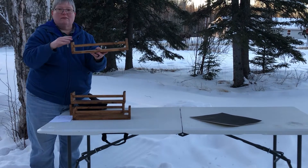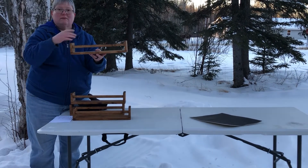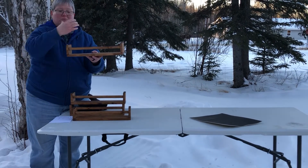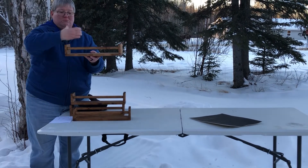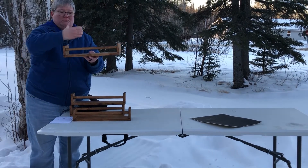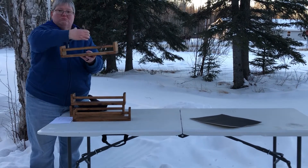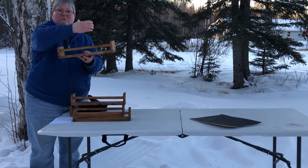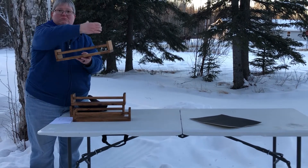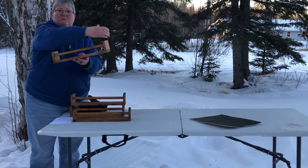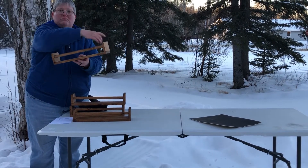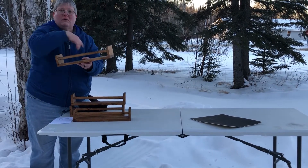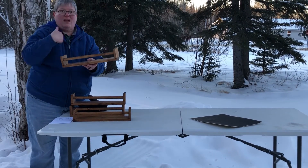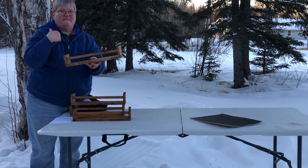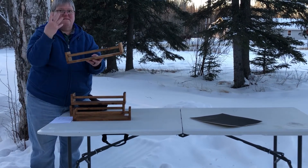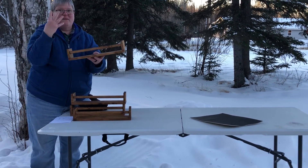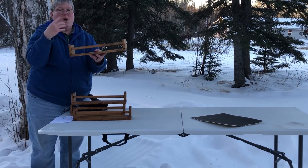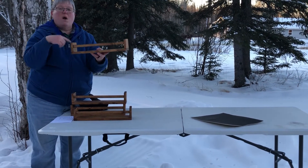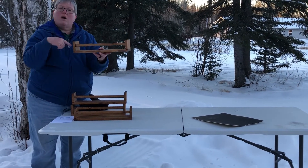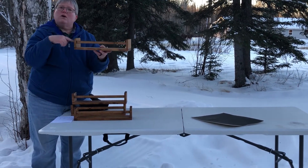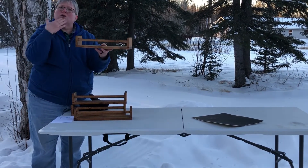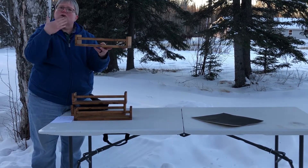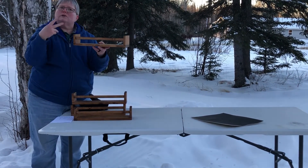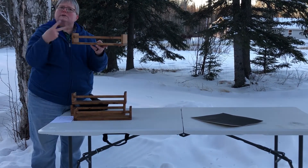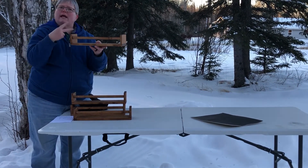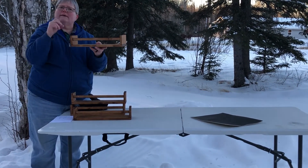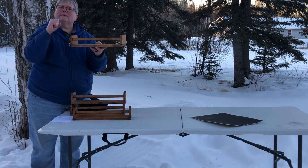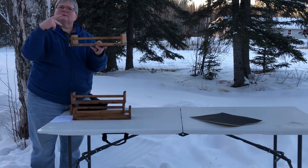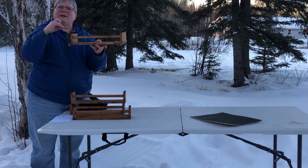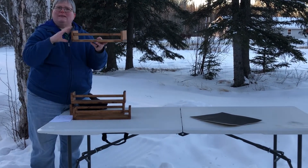You know put stuff up, and there's four of them. Which is really good, because I think it'll save